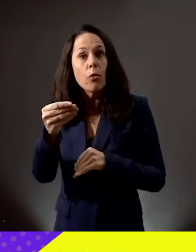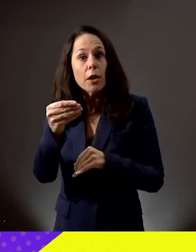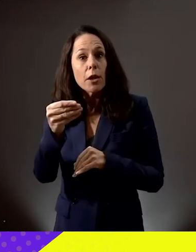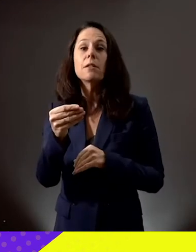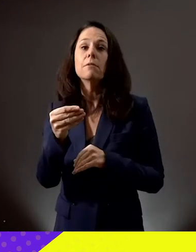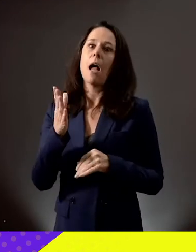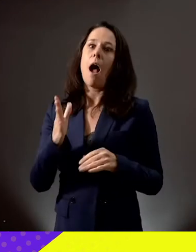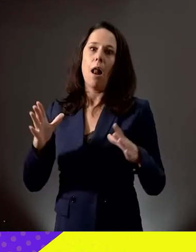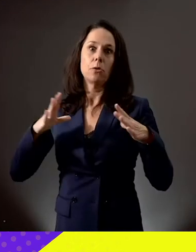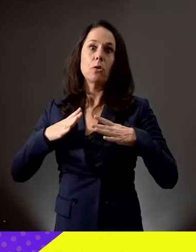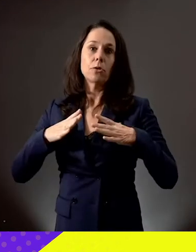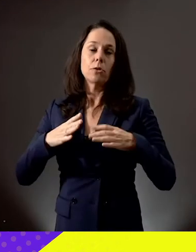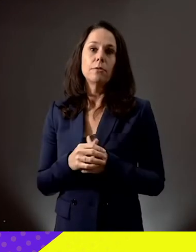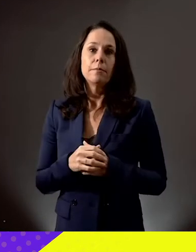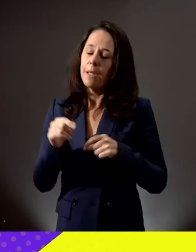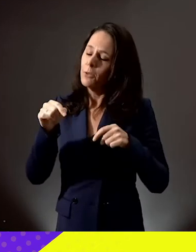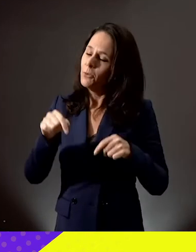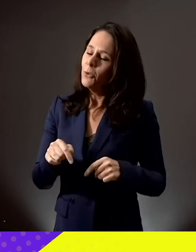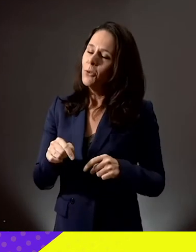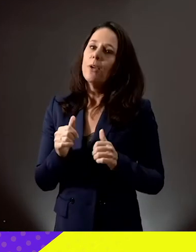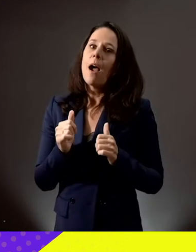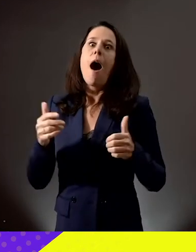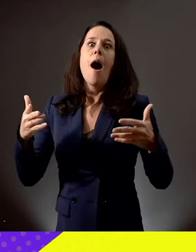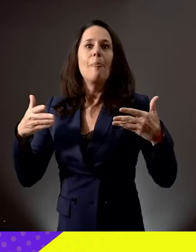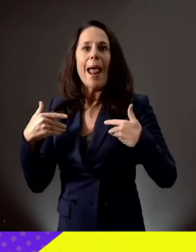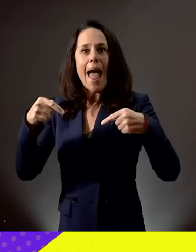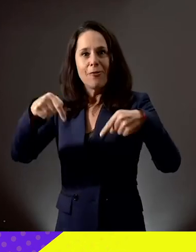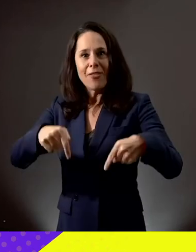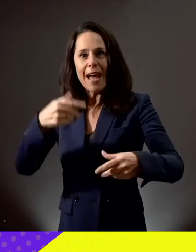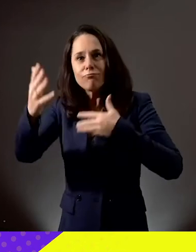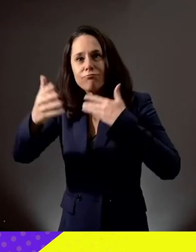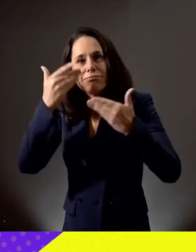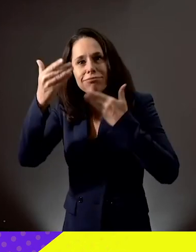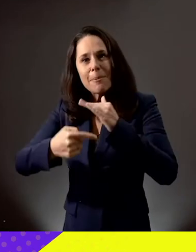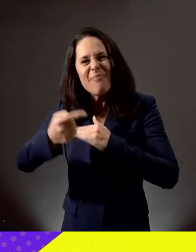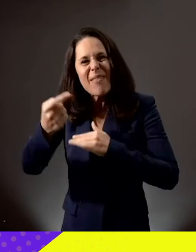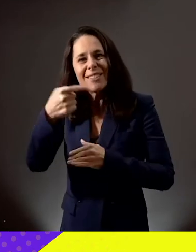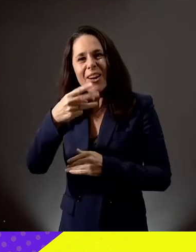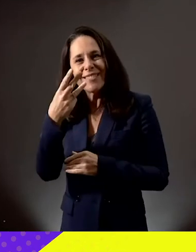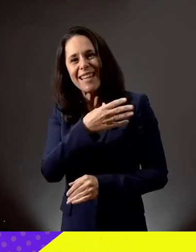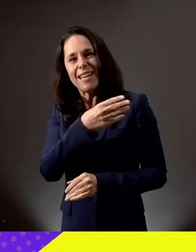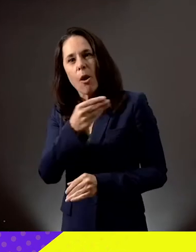But I'm super excited that today over 375 companies are participating...